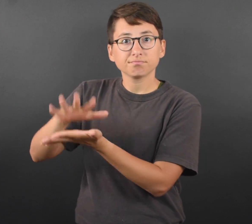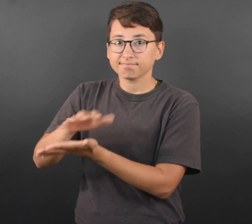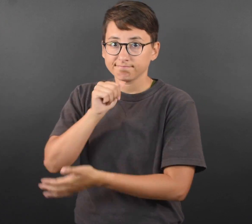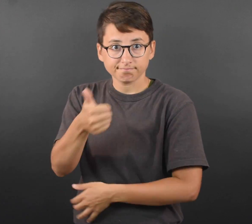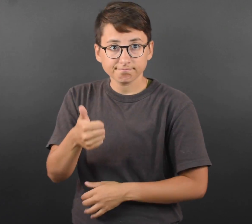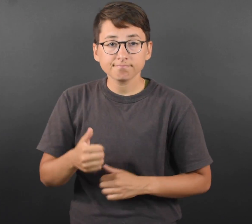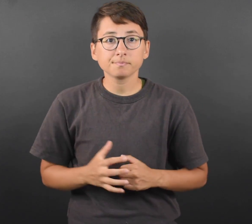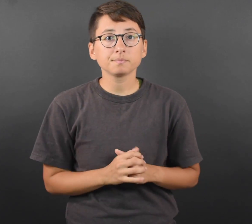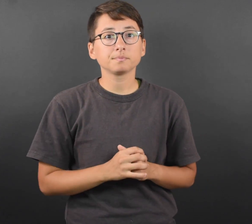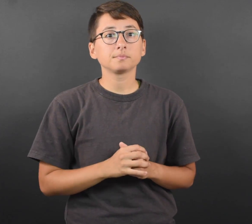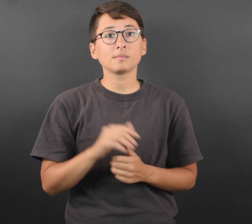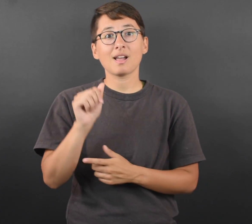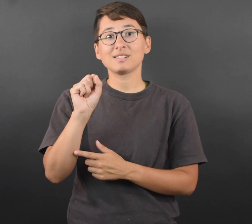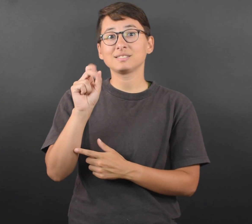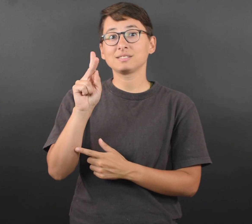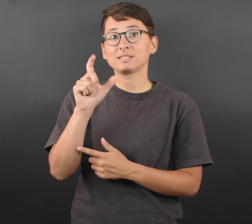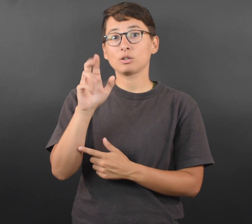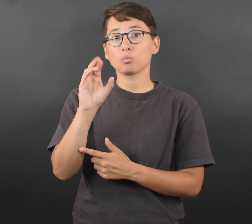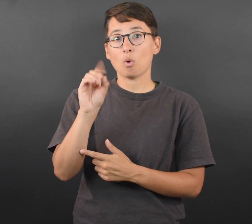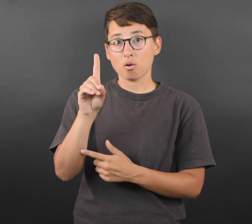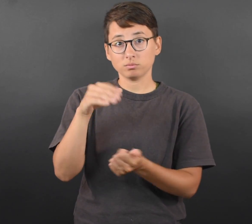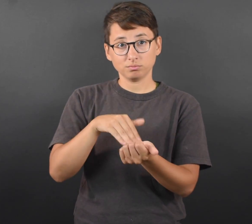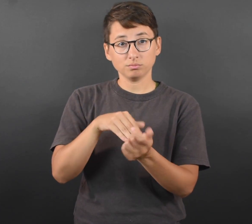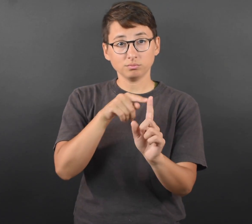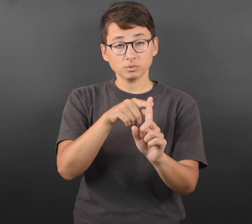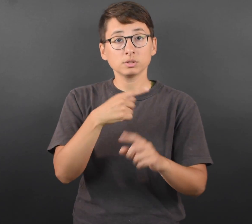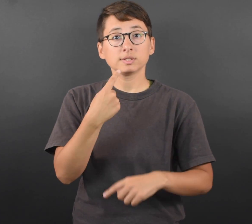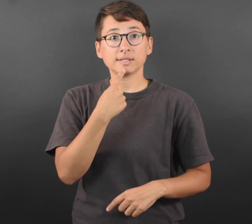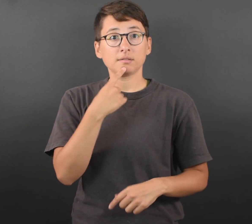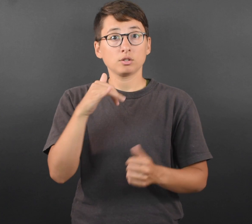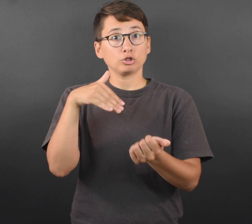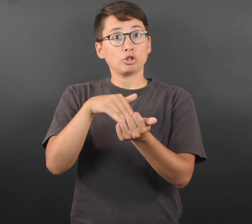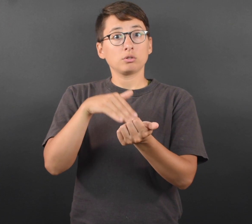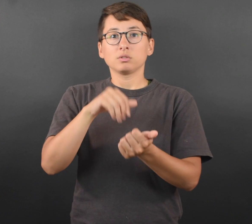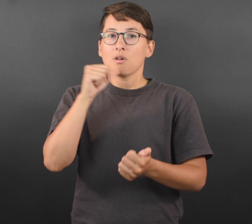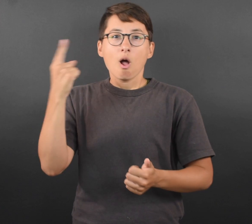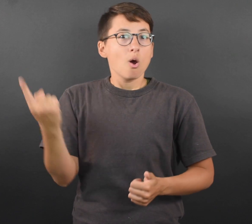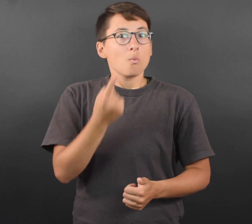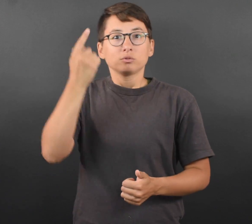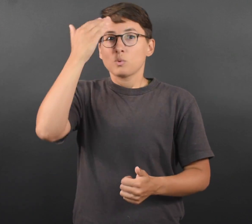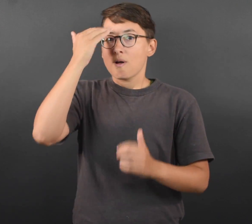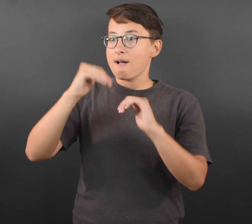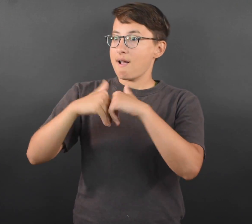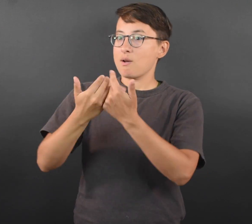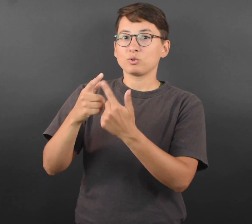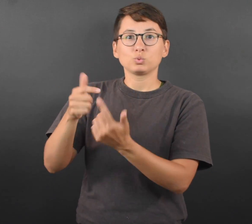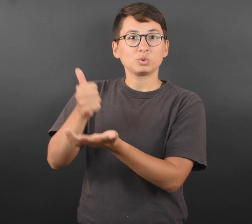Akselrod said doctors didn't always know how to help patients. But in the last year,